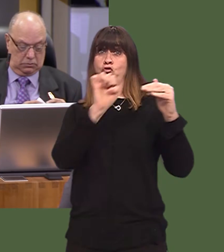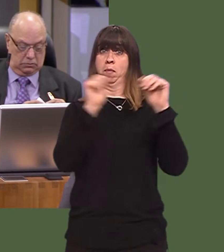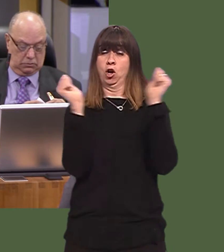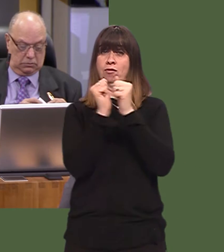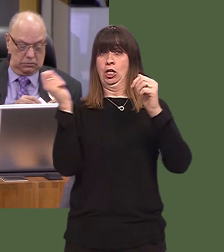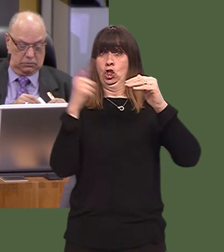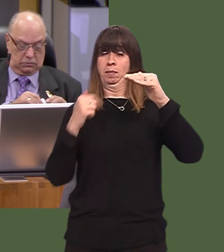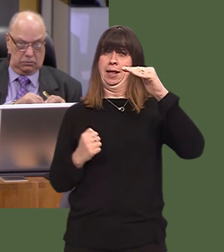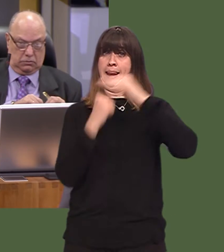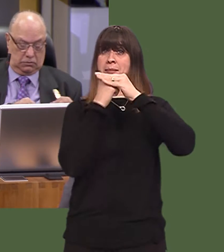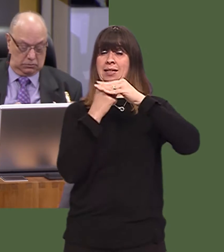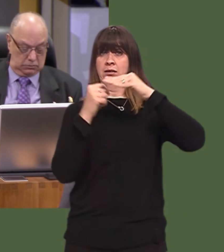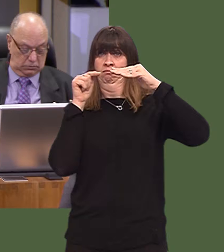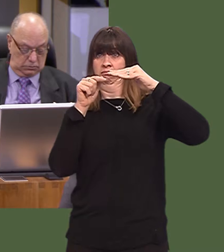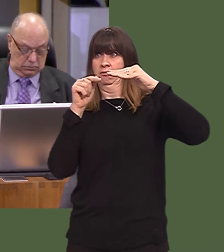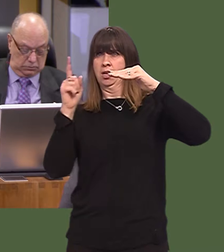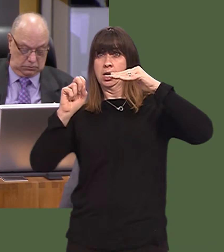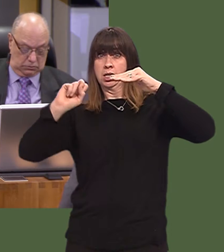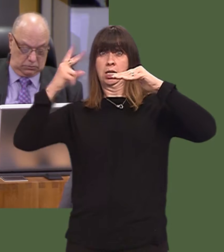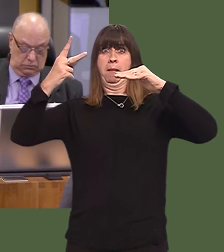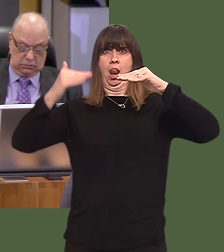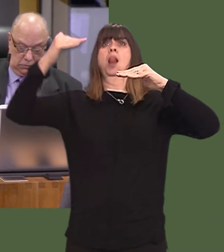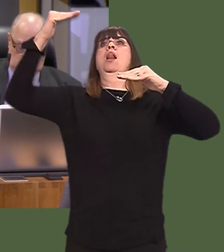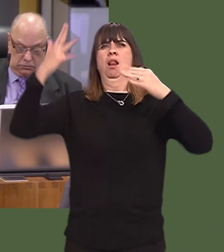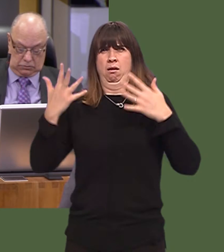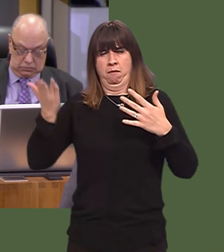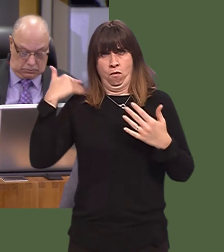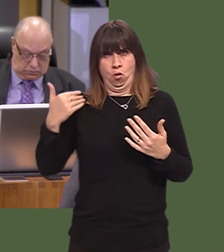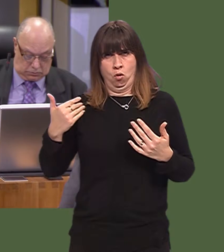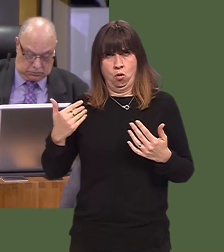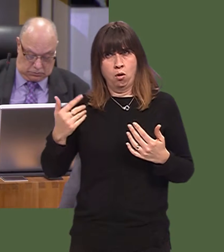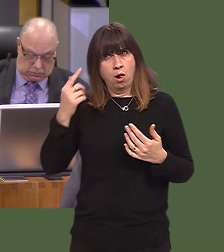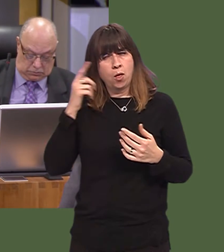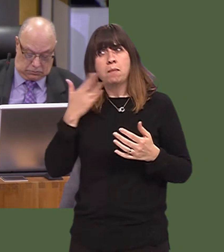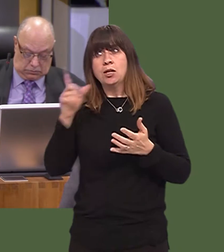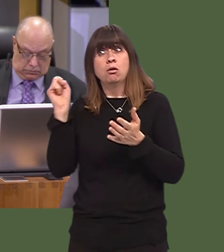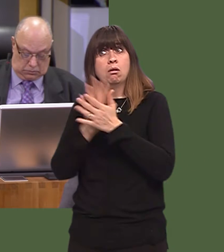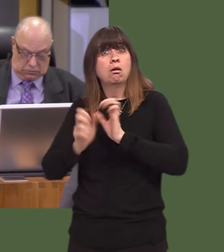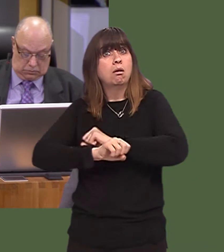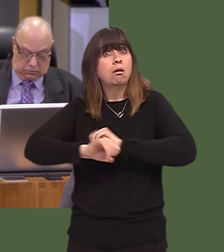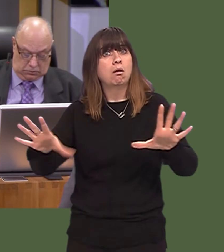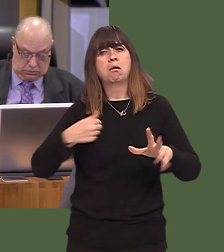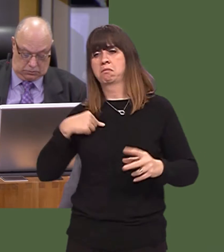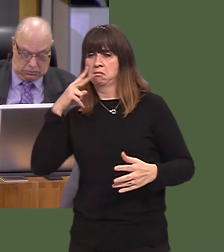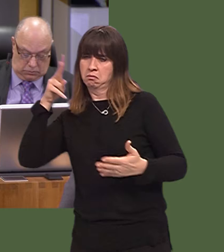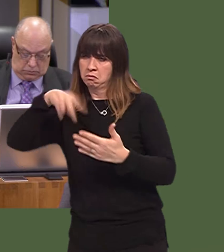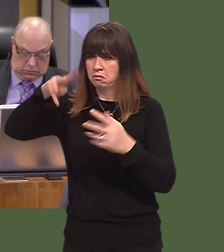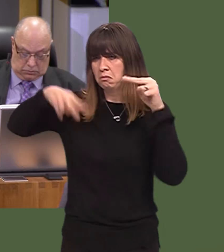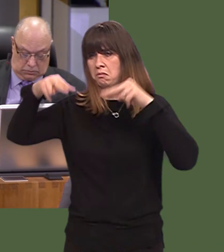So, Iím sure if you could put that information in the Library or circulate it to Members, we would be very, very grateful.